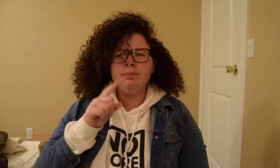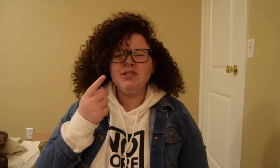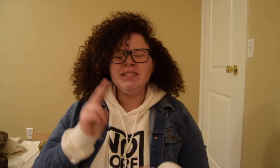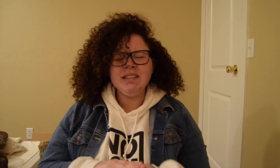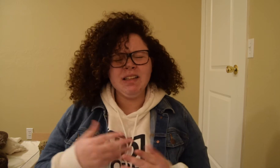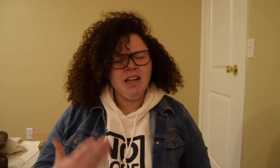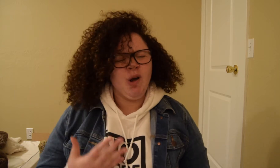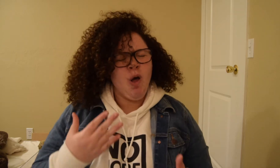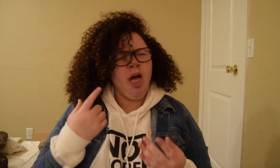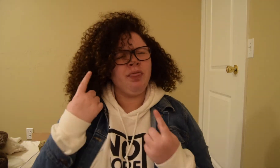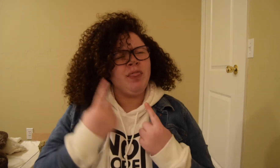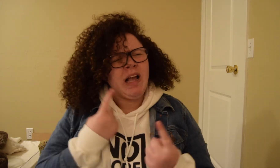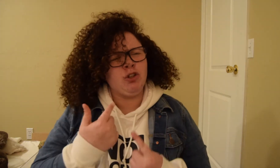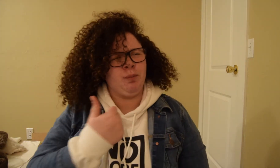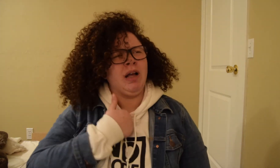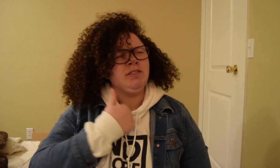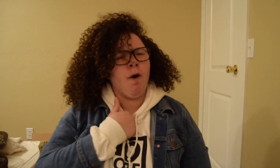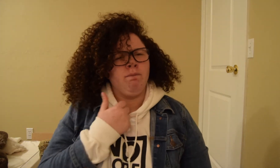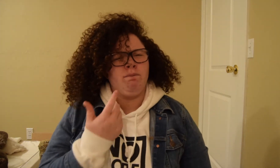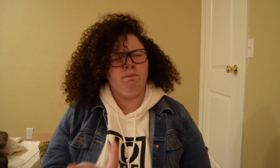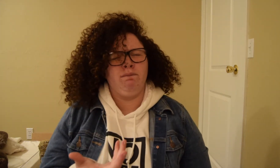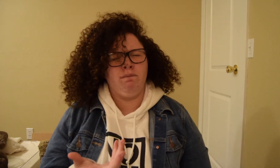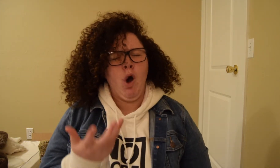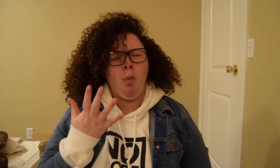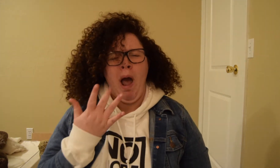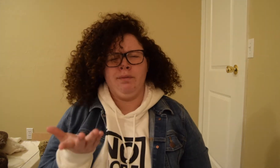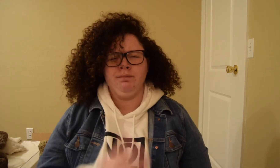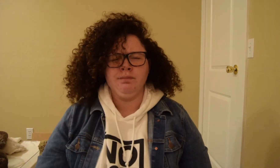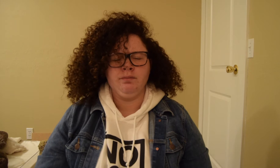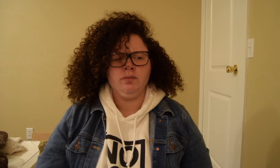I'm sitting here and thinking to myself, "why?"